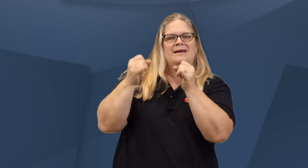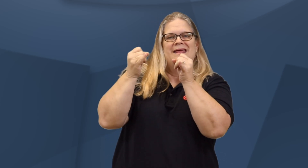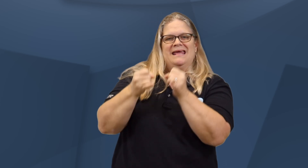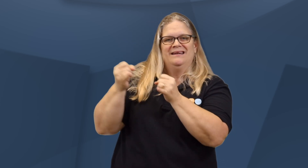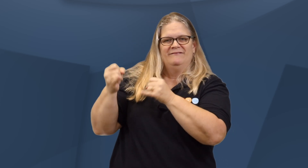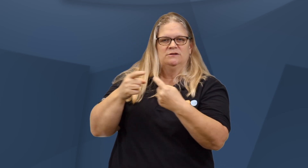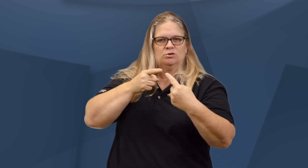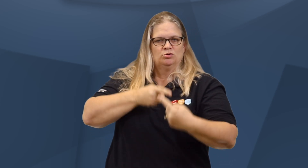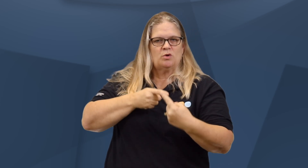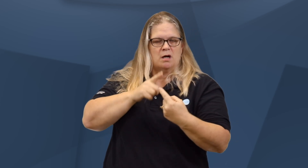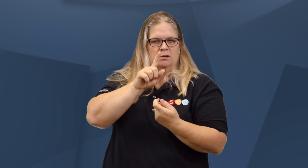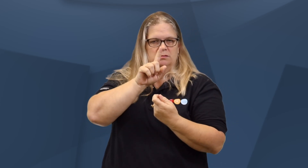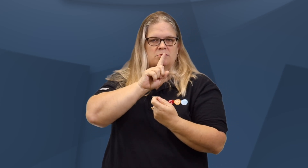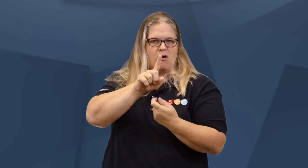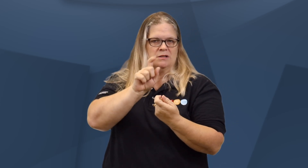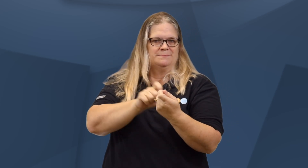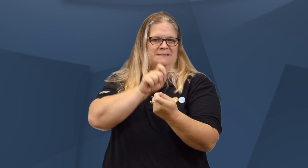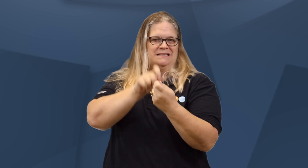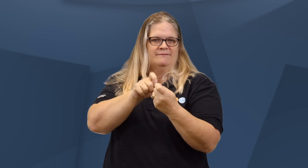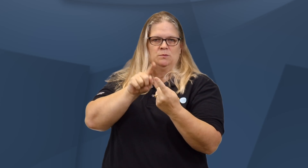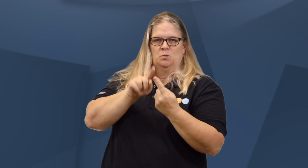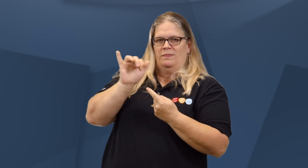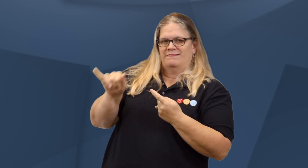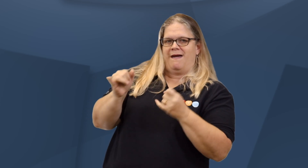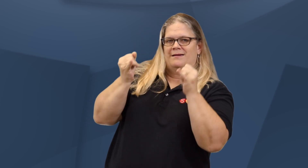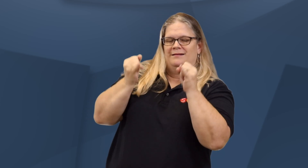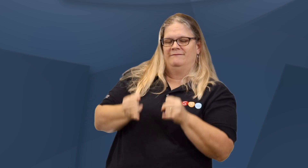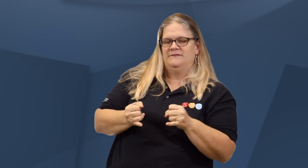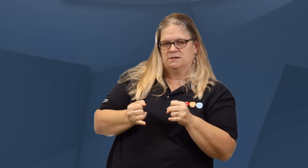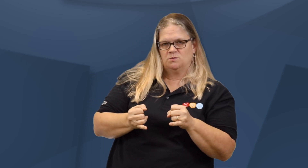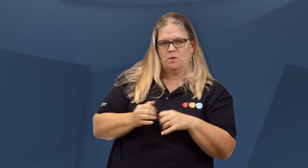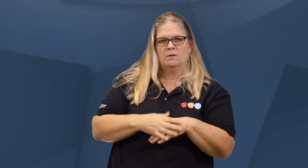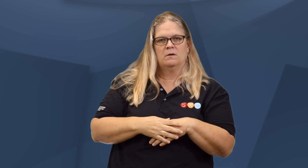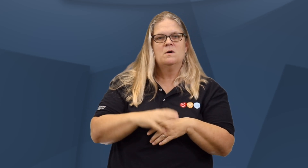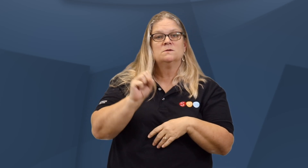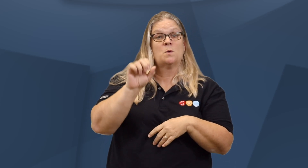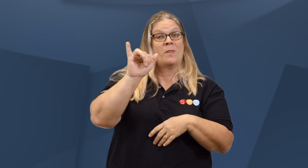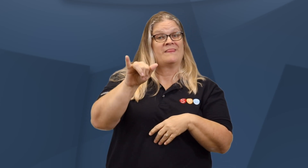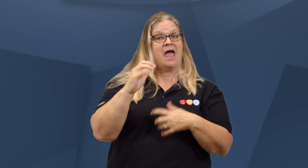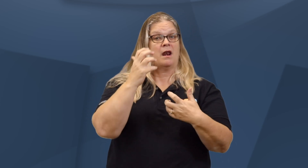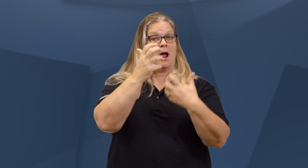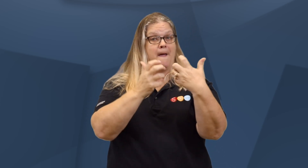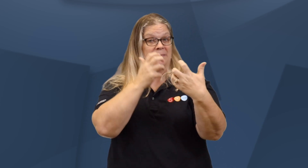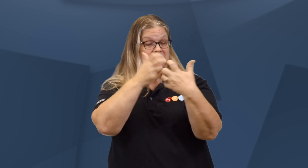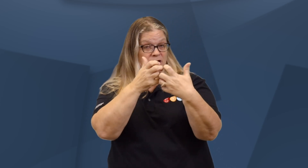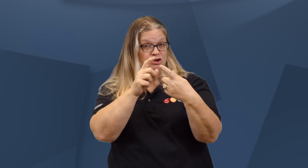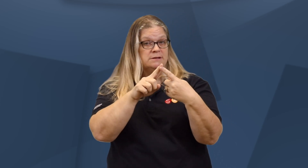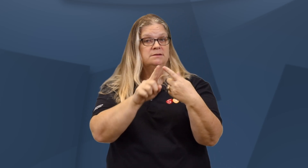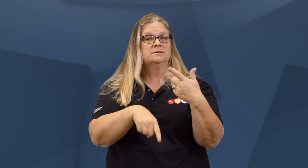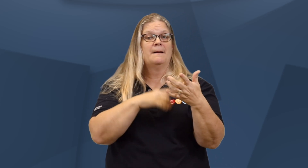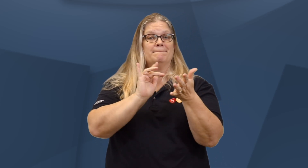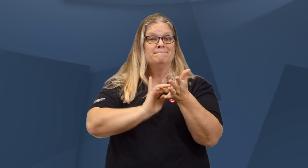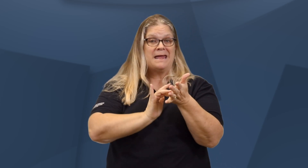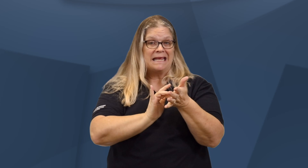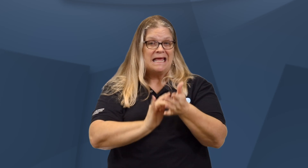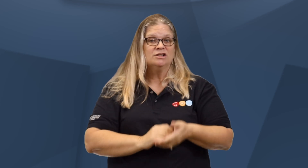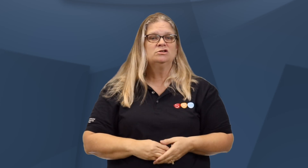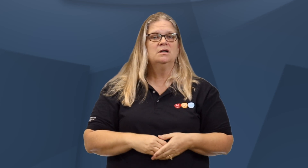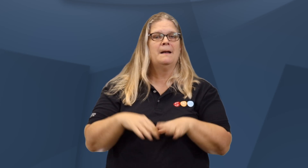of what the individual's struggles are specific to them, so that the accommodations, medication,